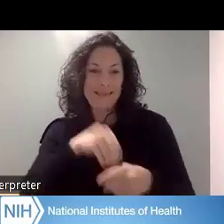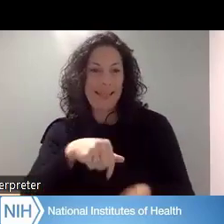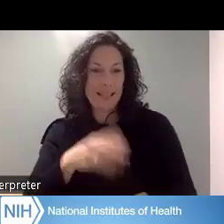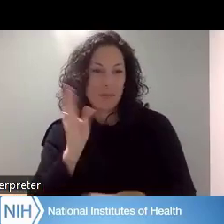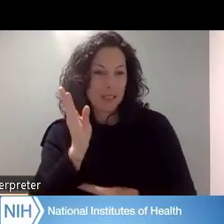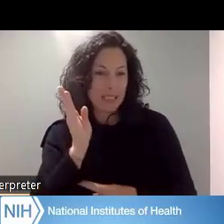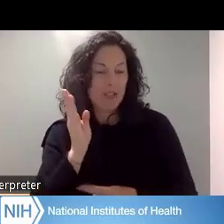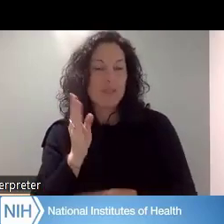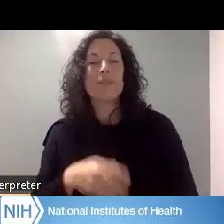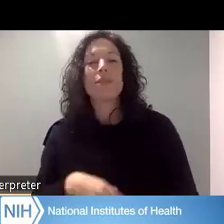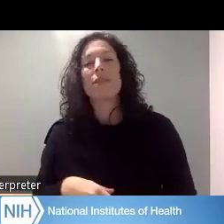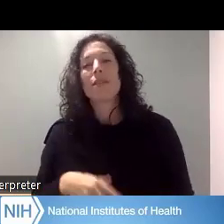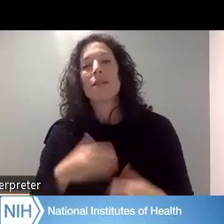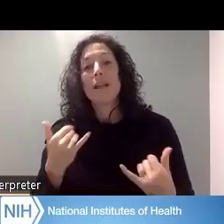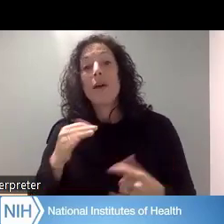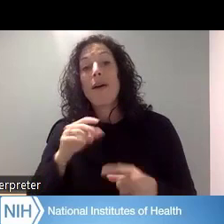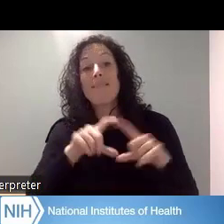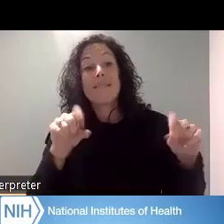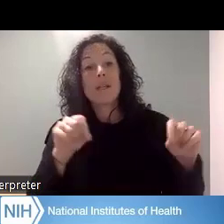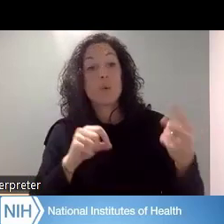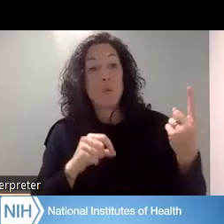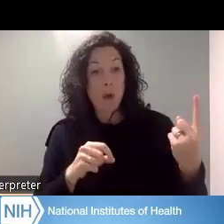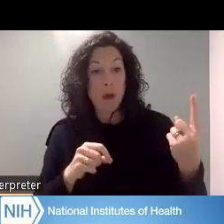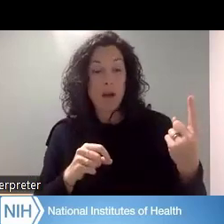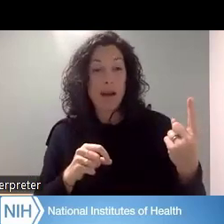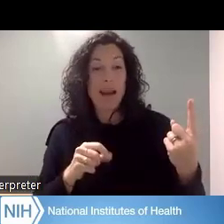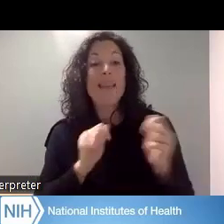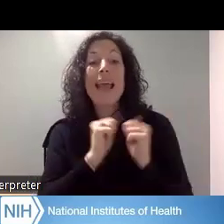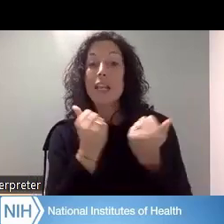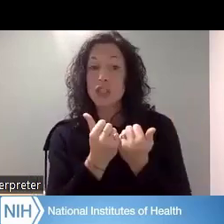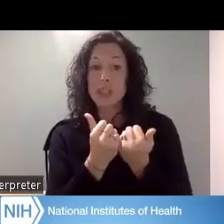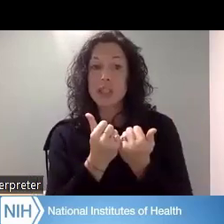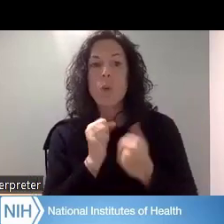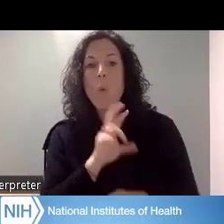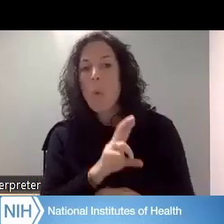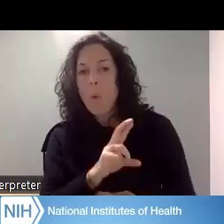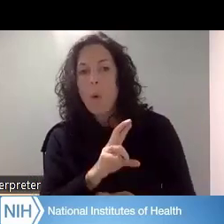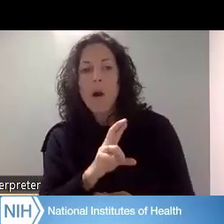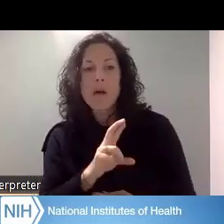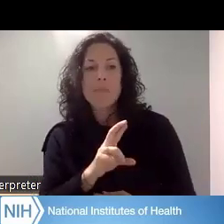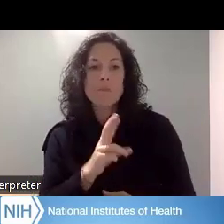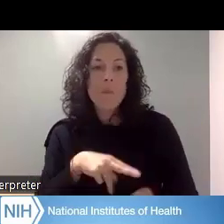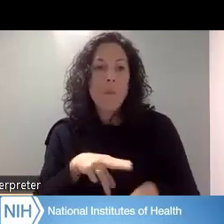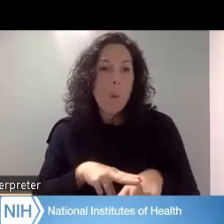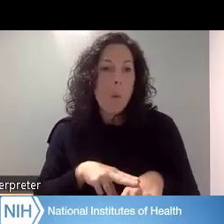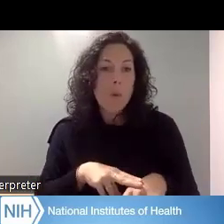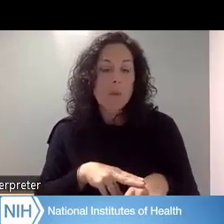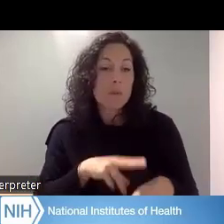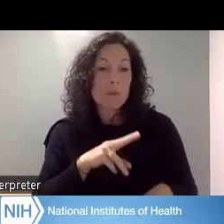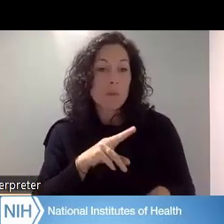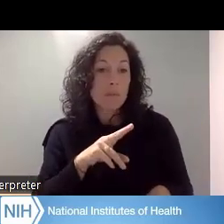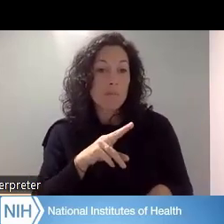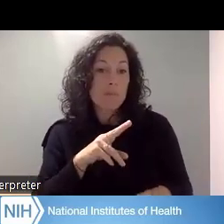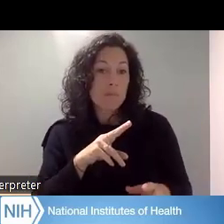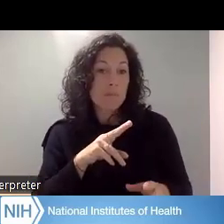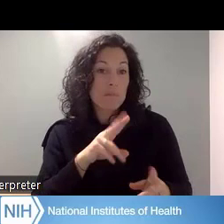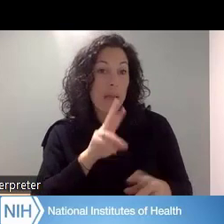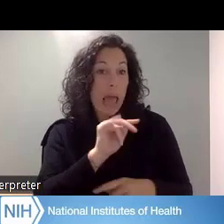starting with field 1 would be the agency, or of course it's NIH from our perspective.